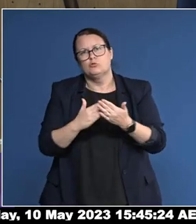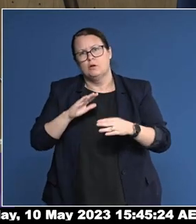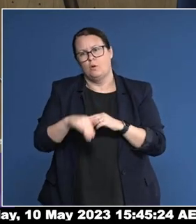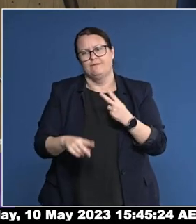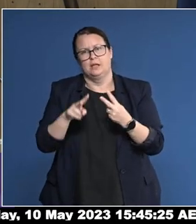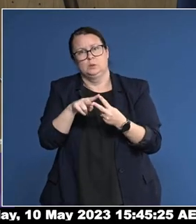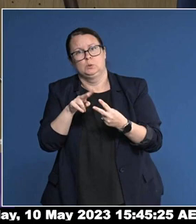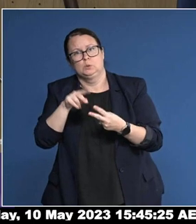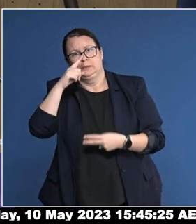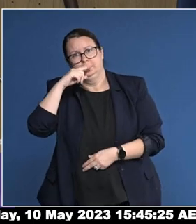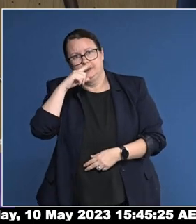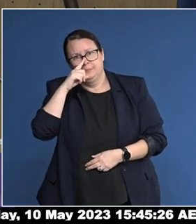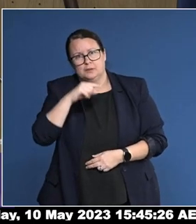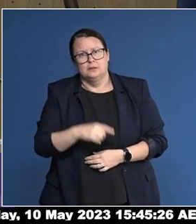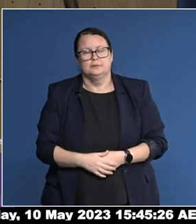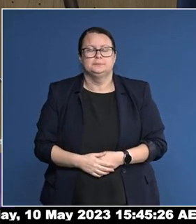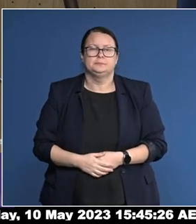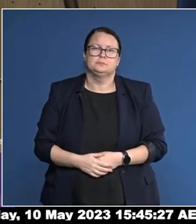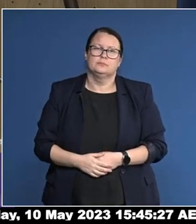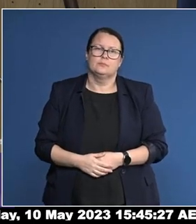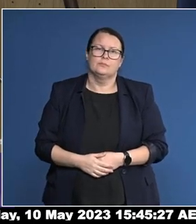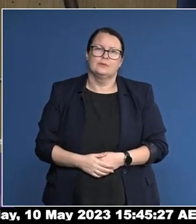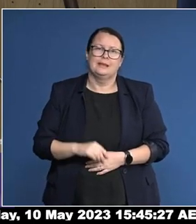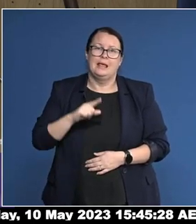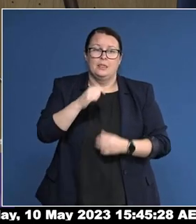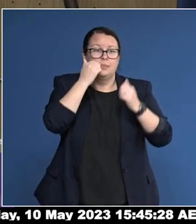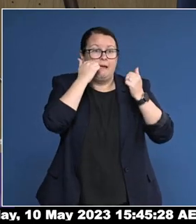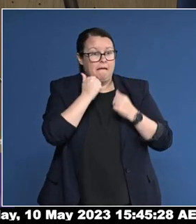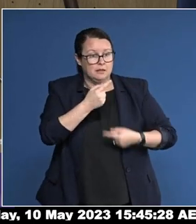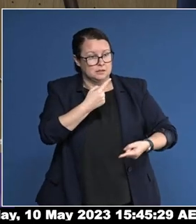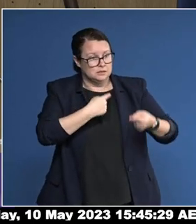specific to the case study, the evidence we have heard is important more broadly.